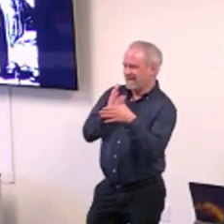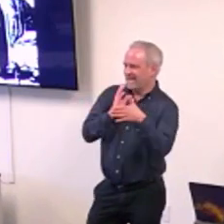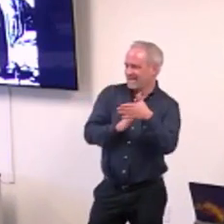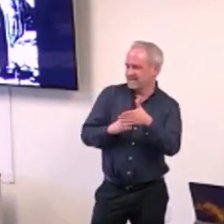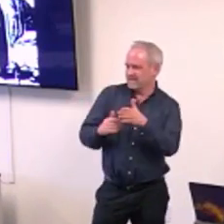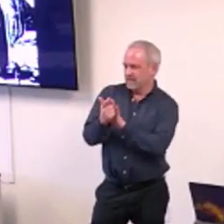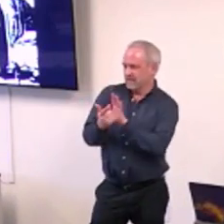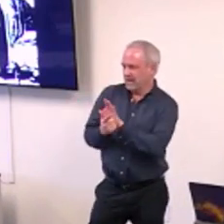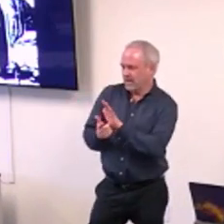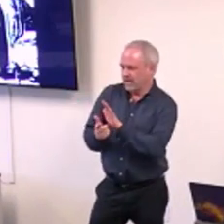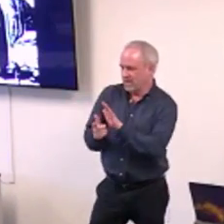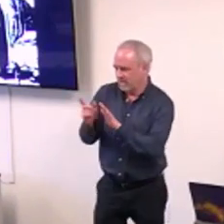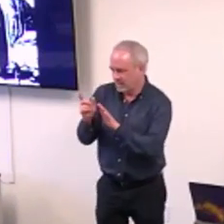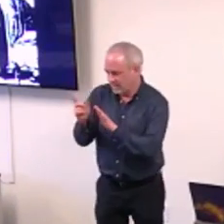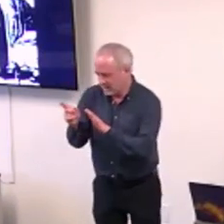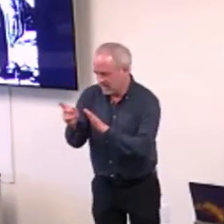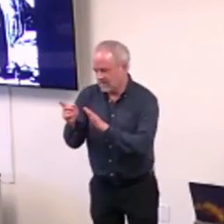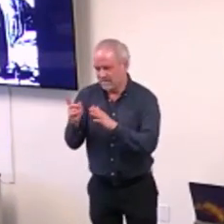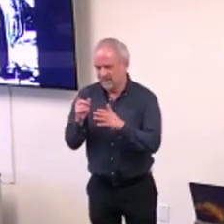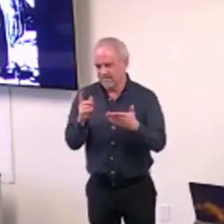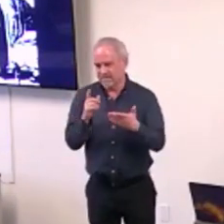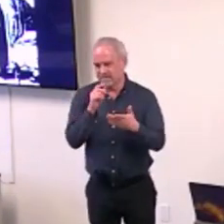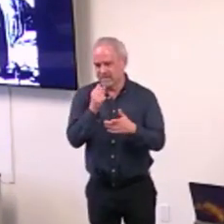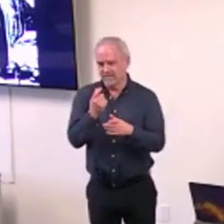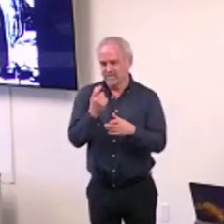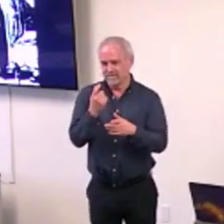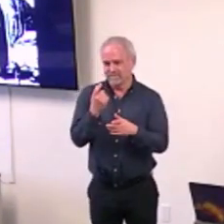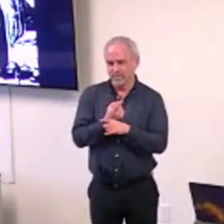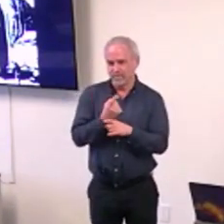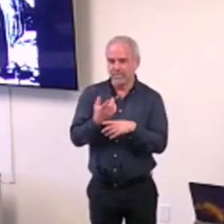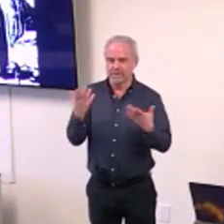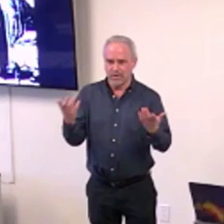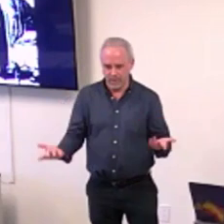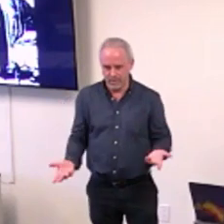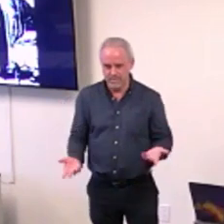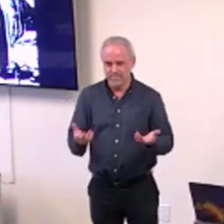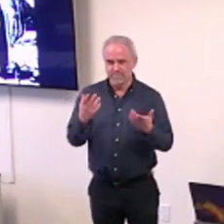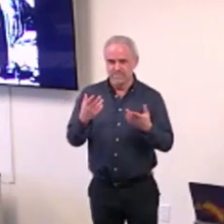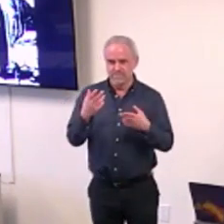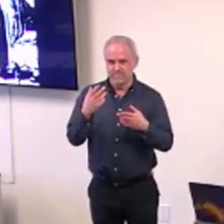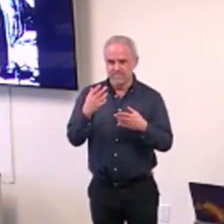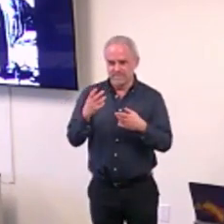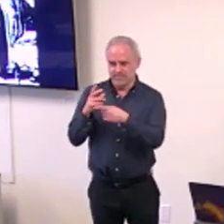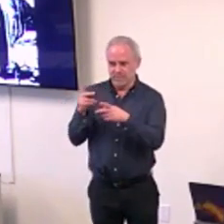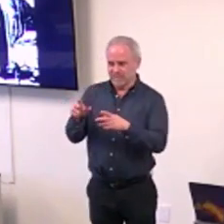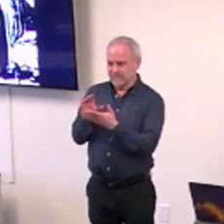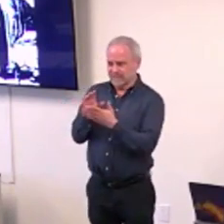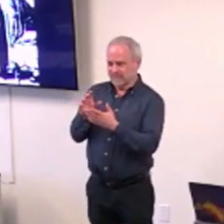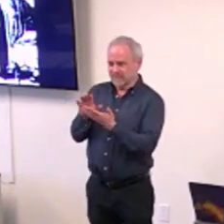So here in California, about six months ago. IN Southern California, there was a black deaf young man.